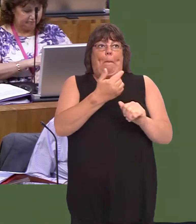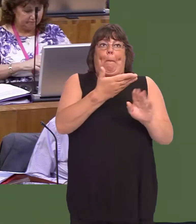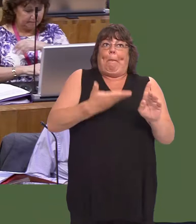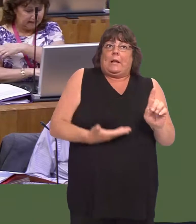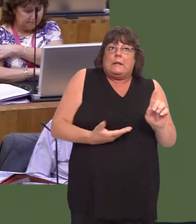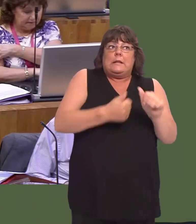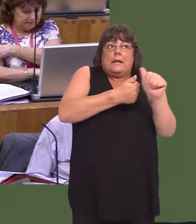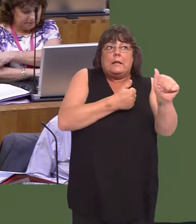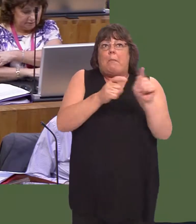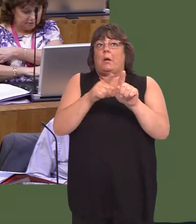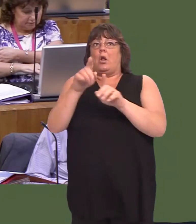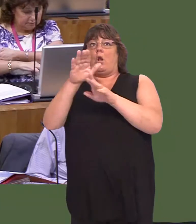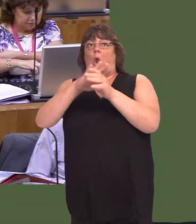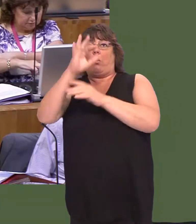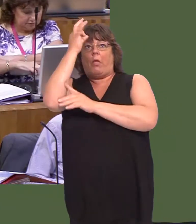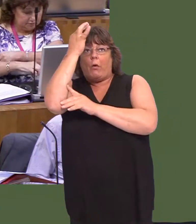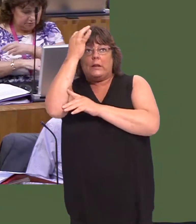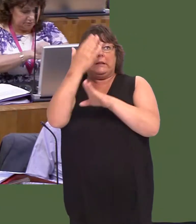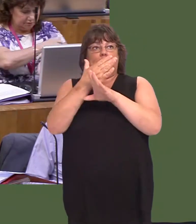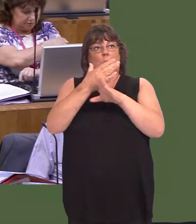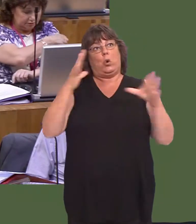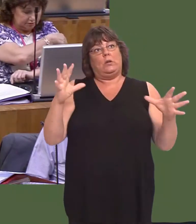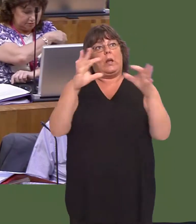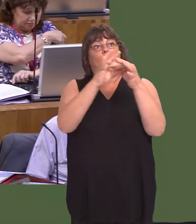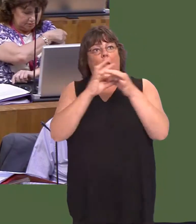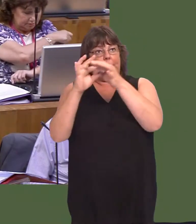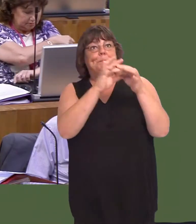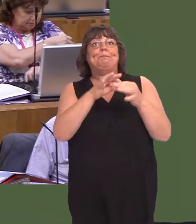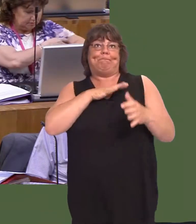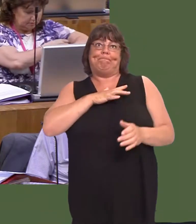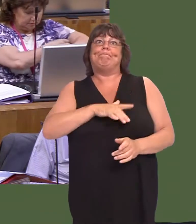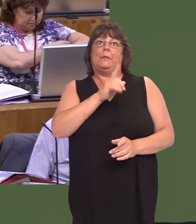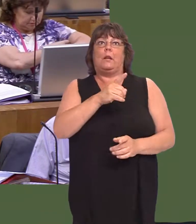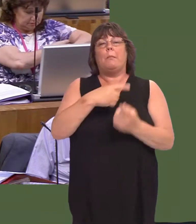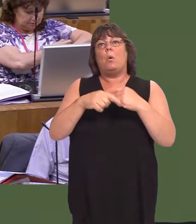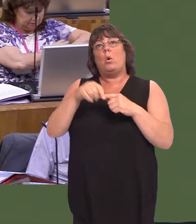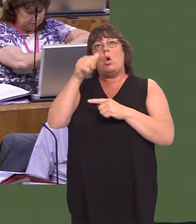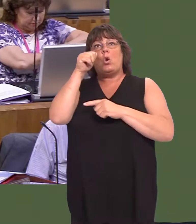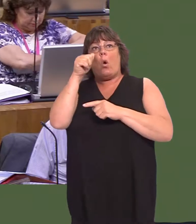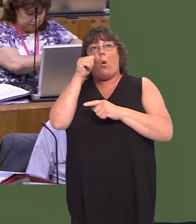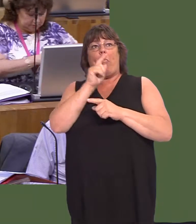and local authorities to work together, but we know that that is a path that offers the